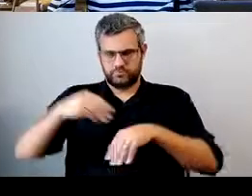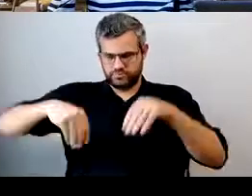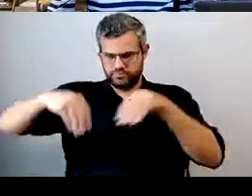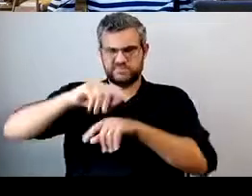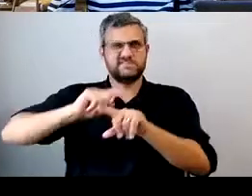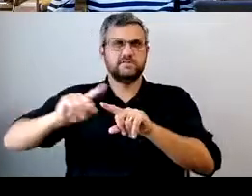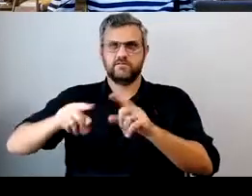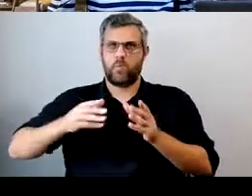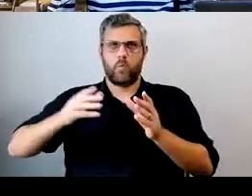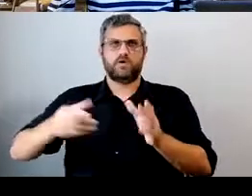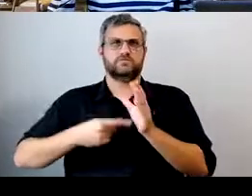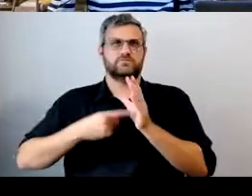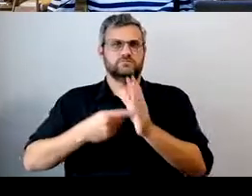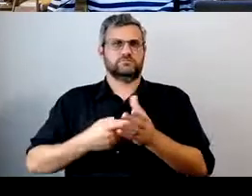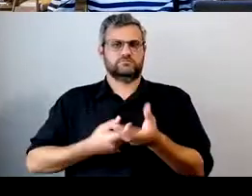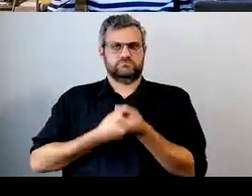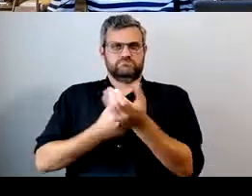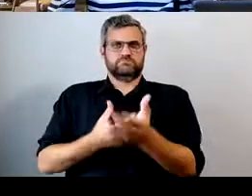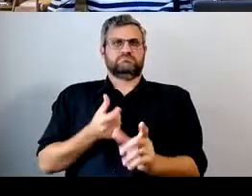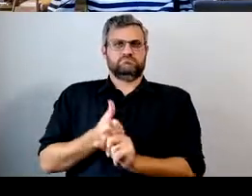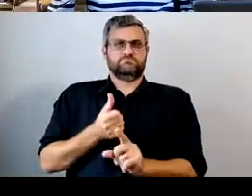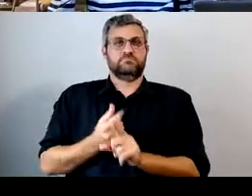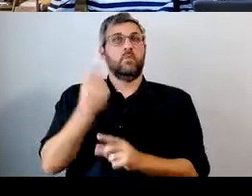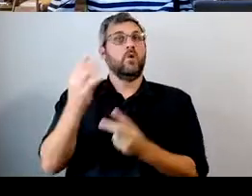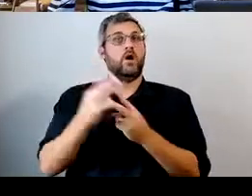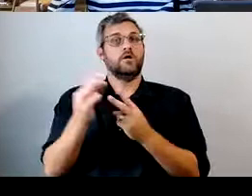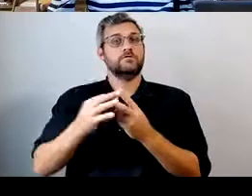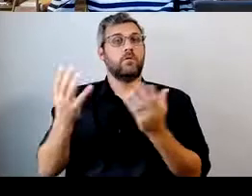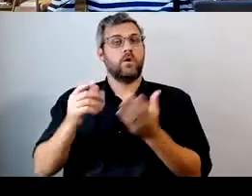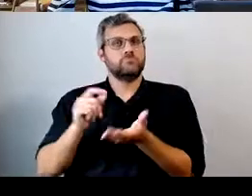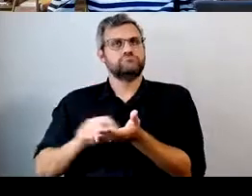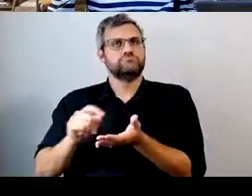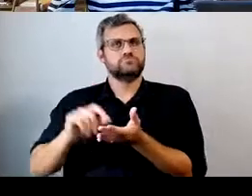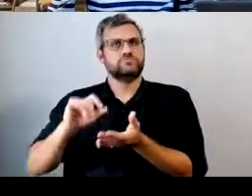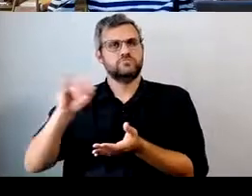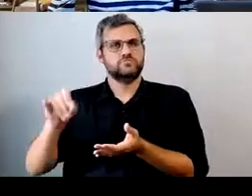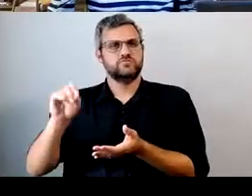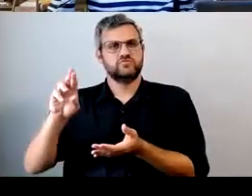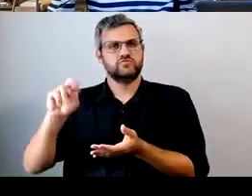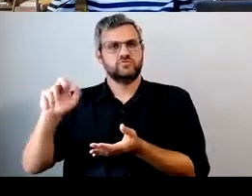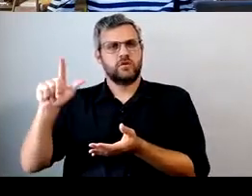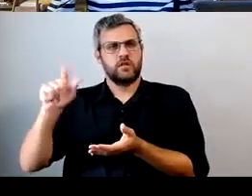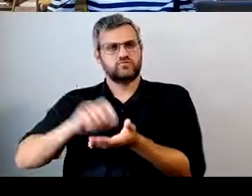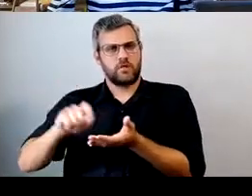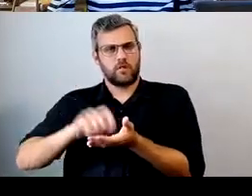for people to express themselves. And one option of course is also journaling. Journaling has been studied extensively